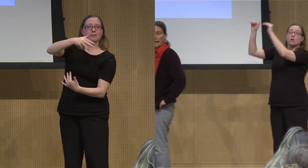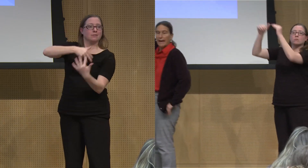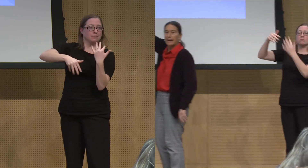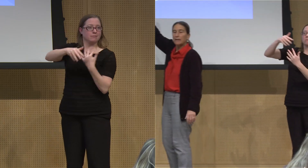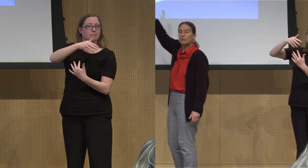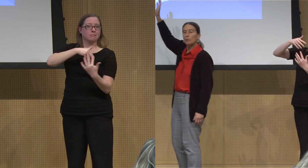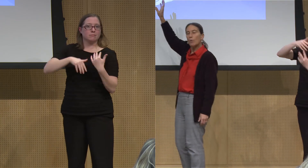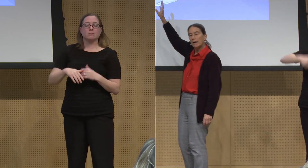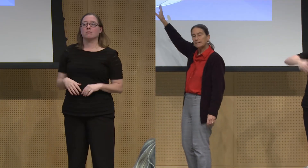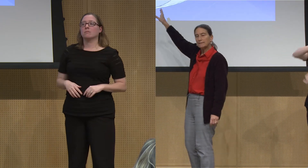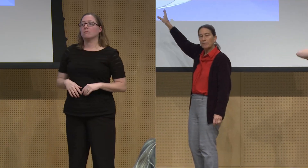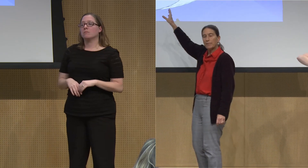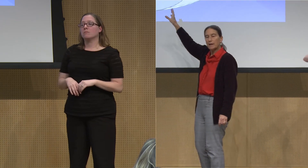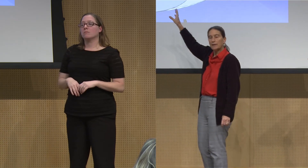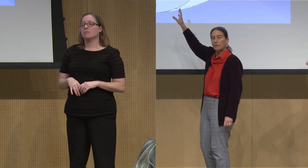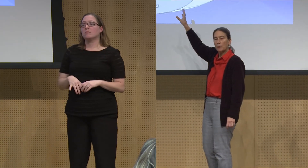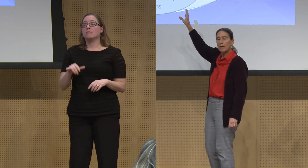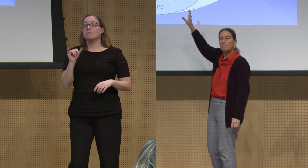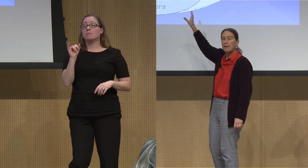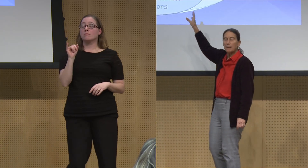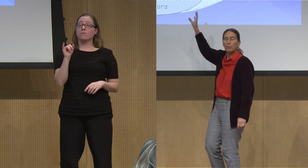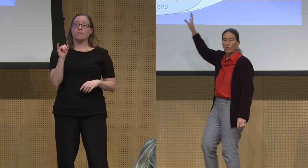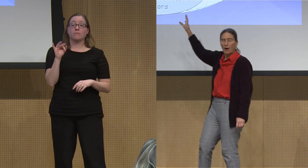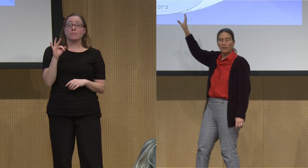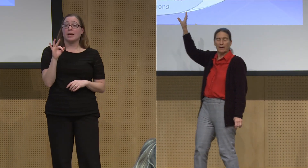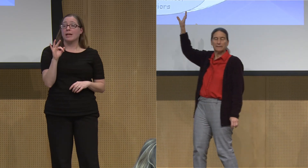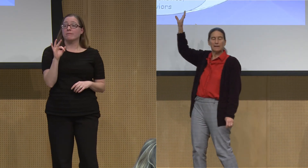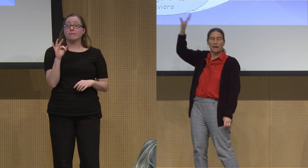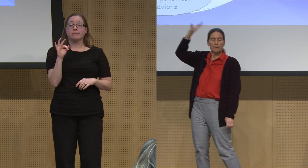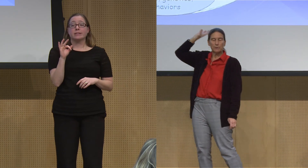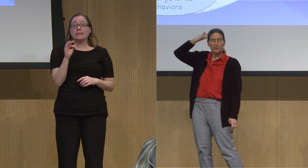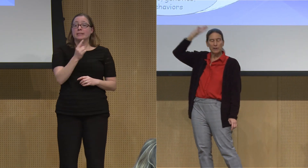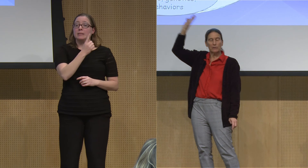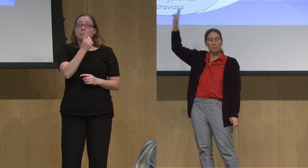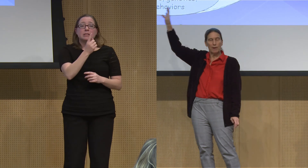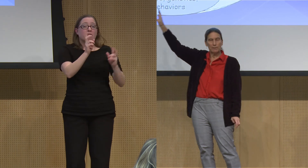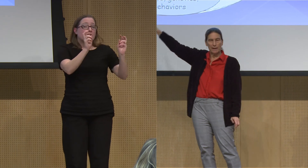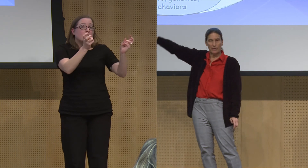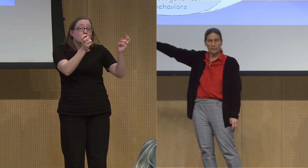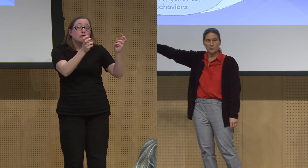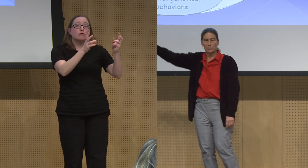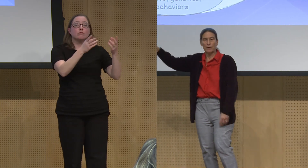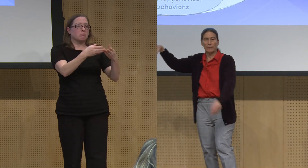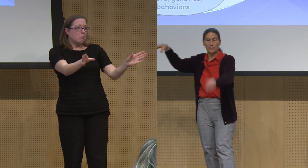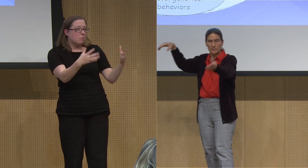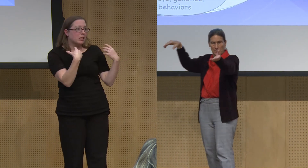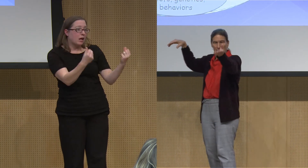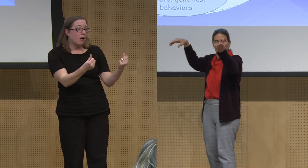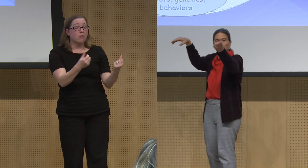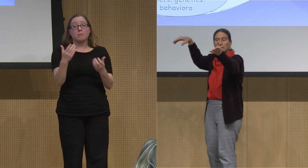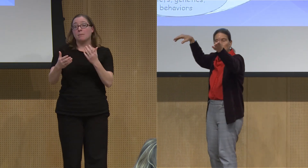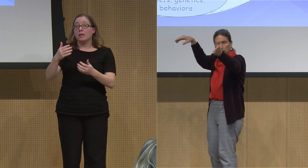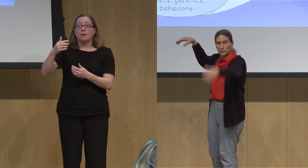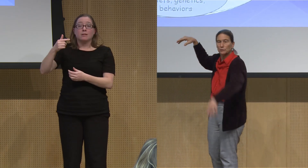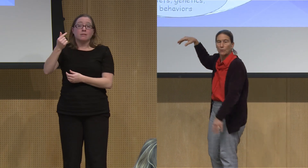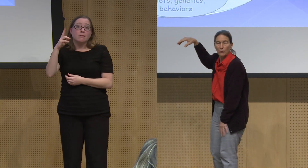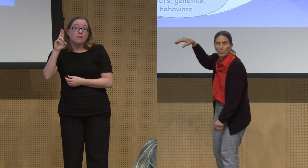AND IF YOU WANT SOMETHING-- IF YOU WANT TO MAKE PROGRESS ON A PARTICULAR PUBLIC HEALTH ISSUE, WHETHER IT'S GUN CONTROL,